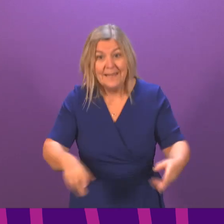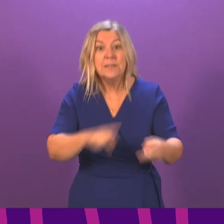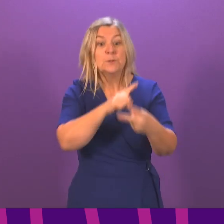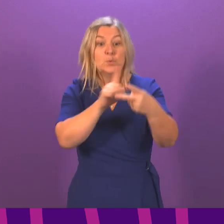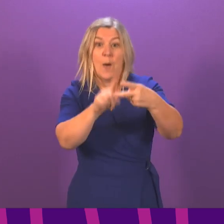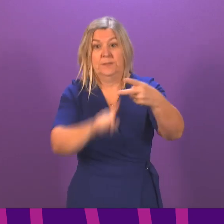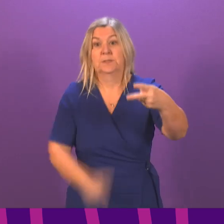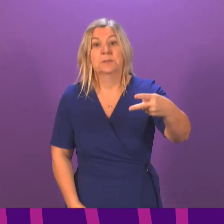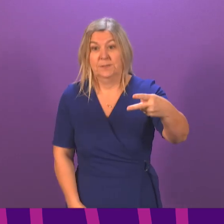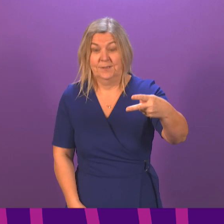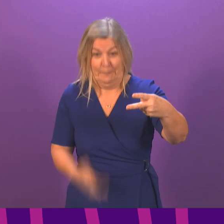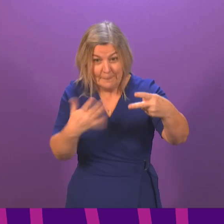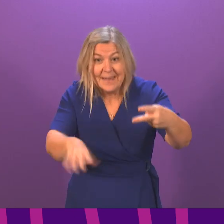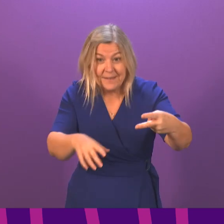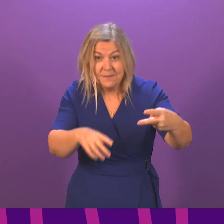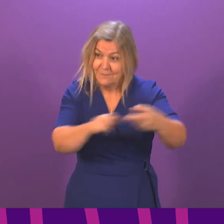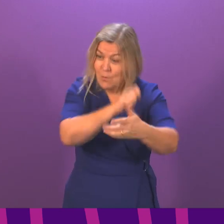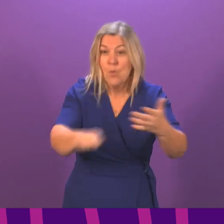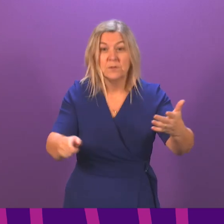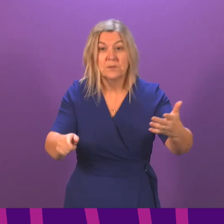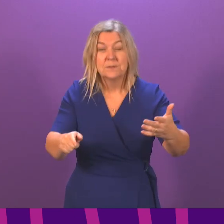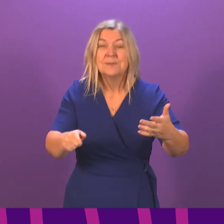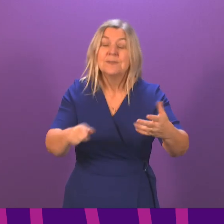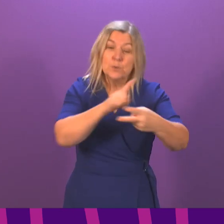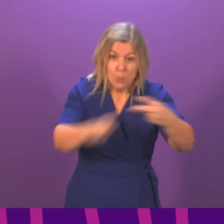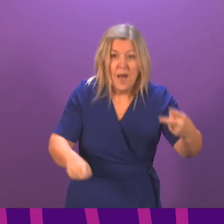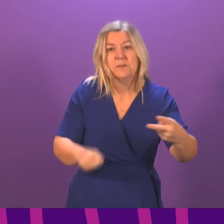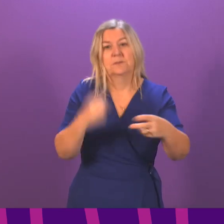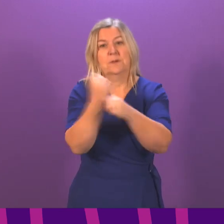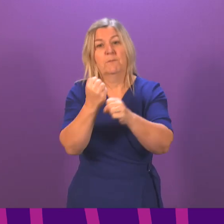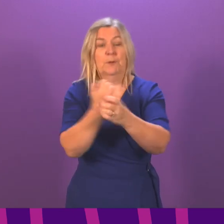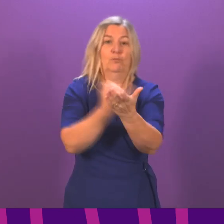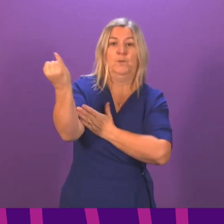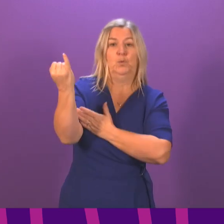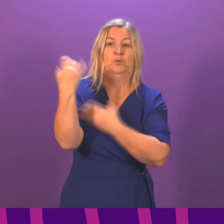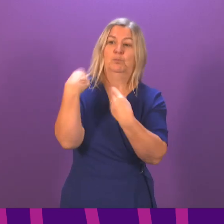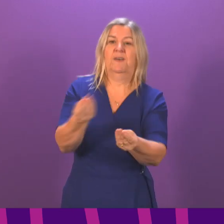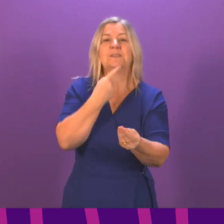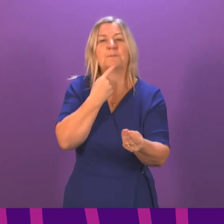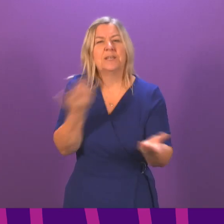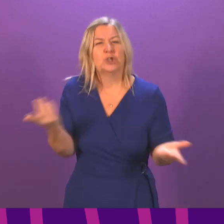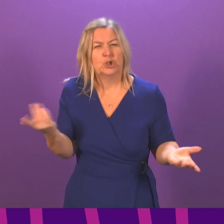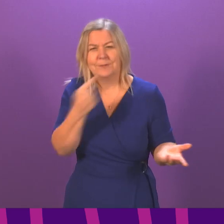Twice, the Government has refused. If the Parliament votes for a third time to release